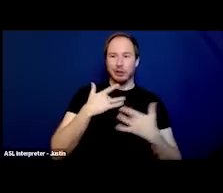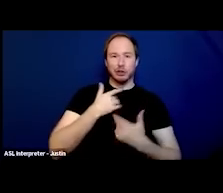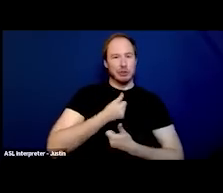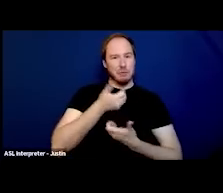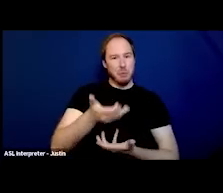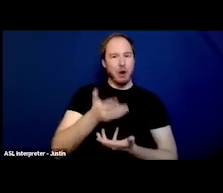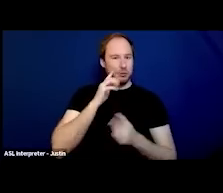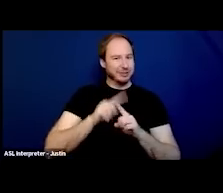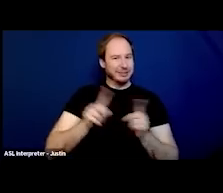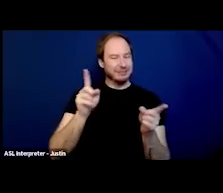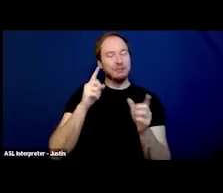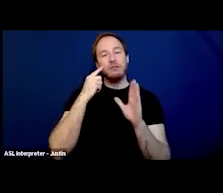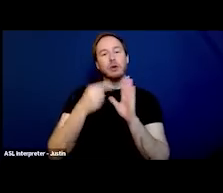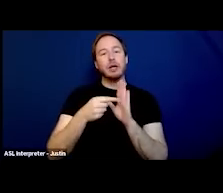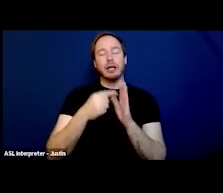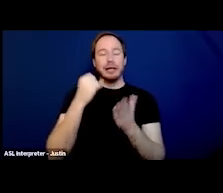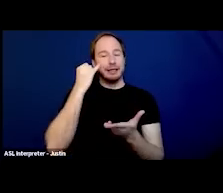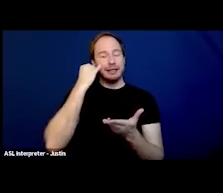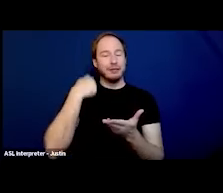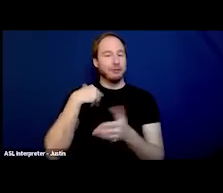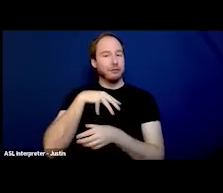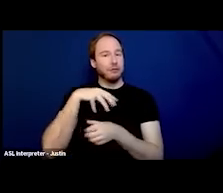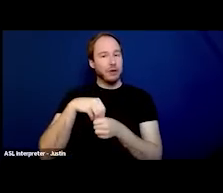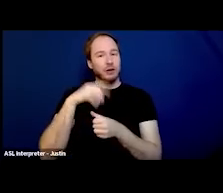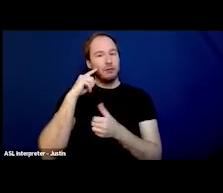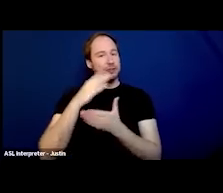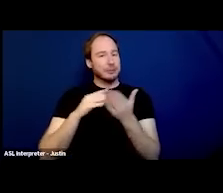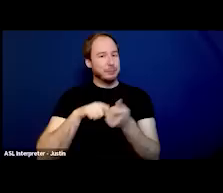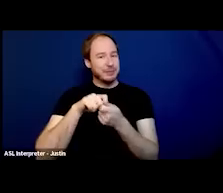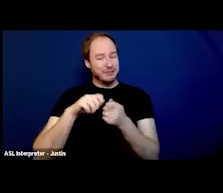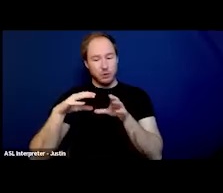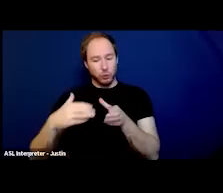So for example, some members of particular cultural groups might talk about their distress